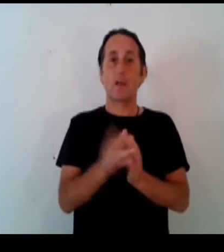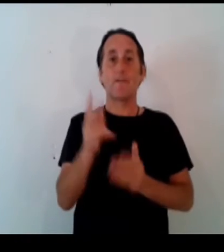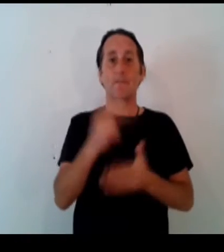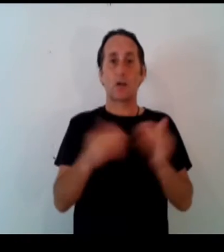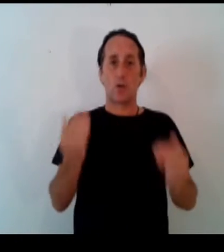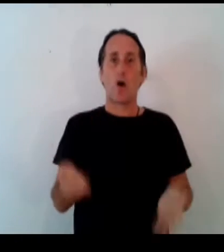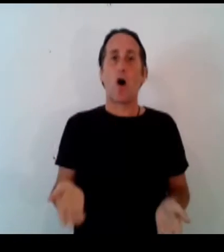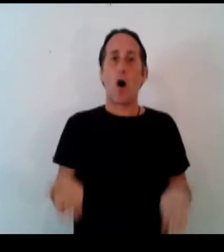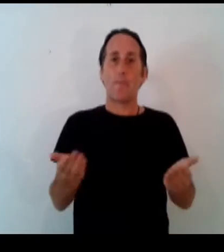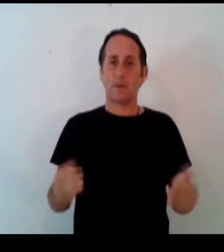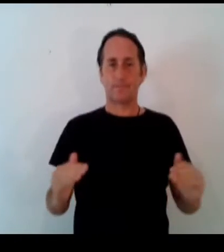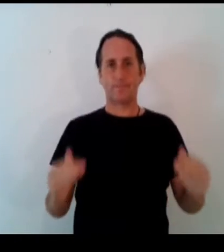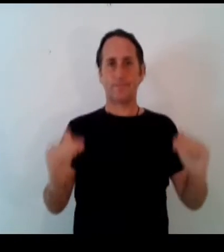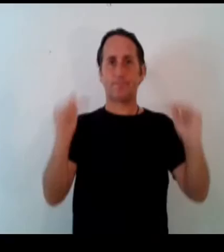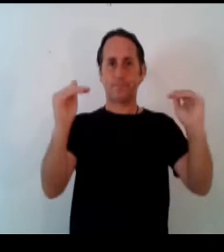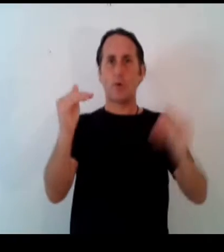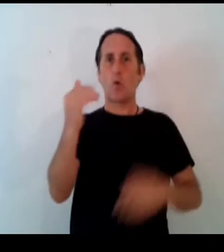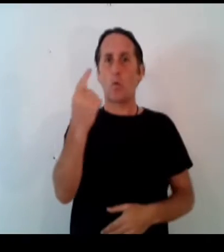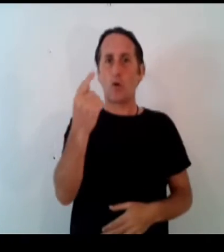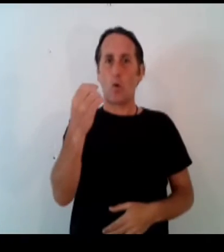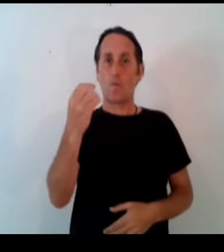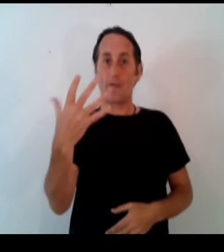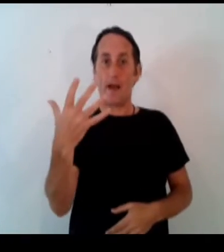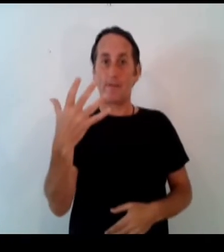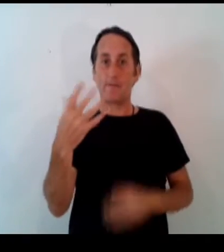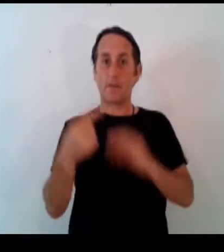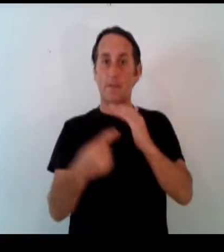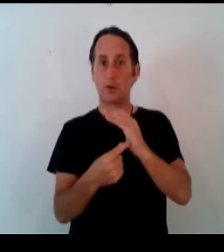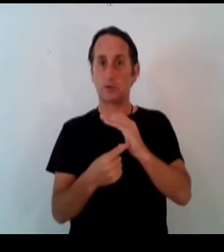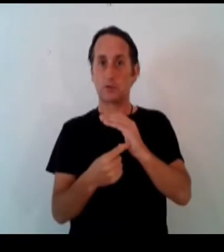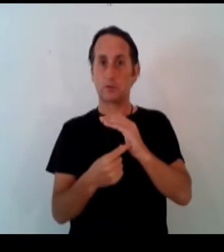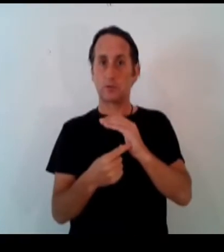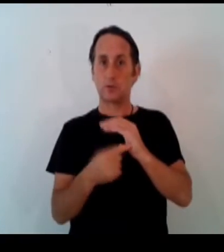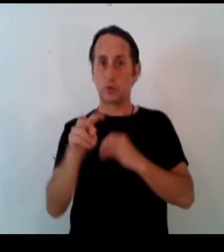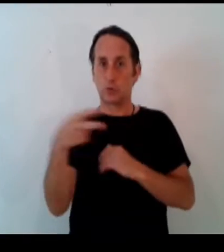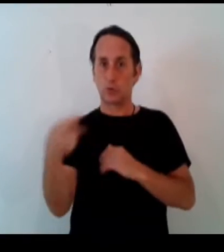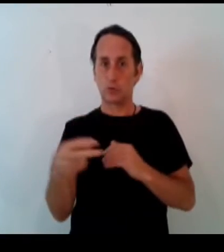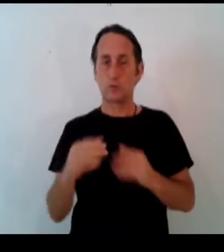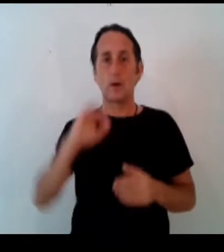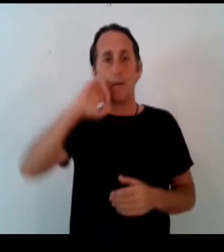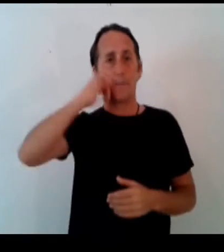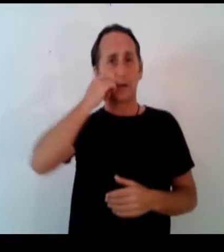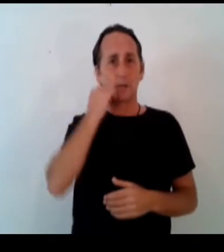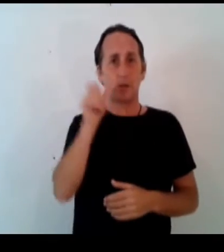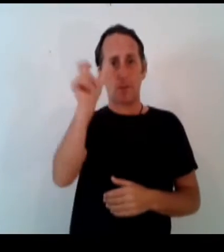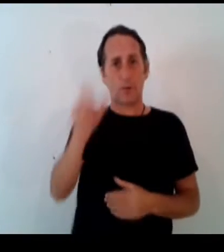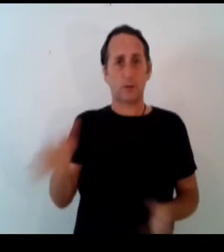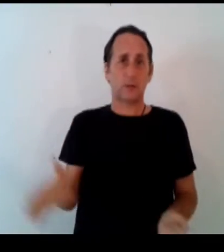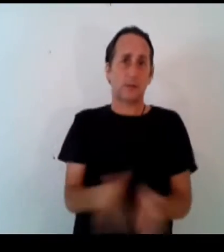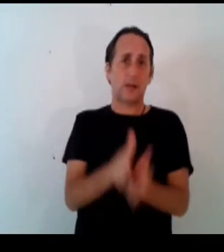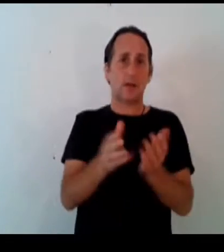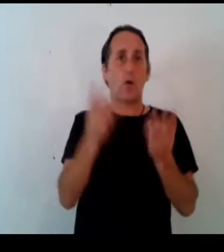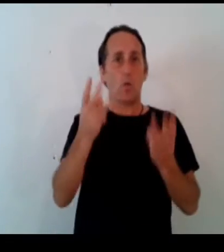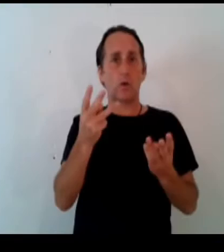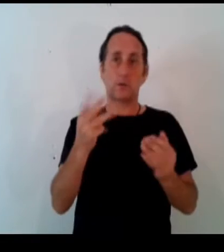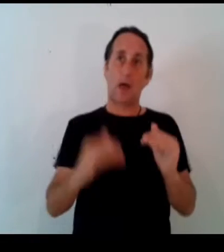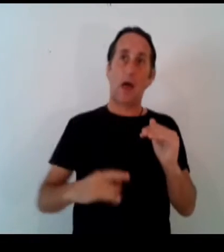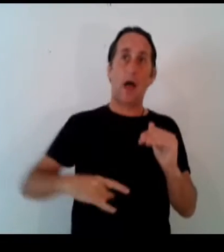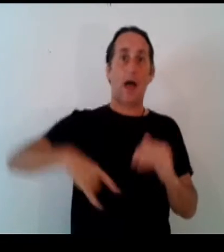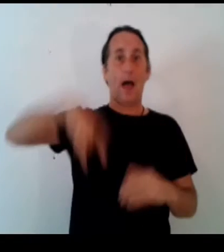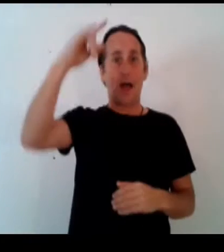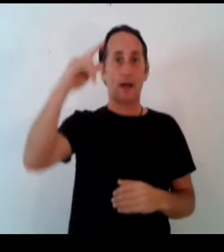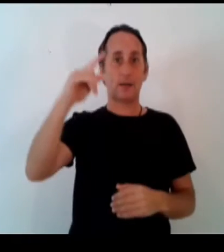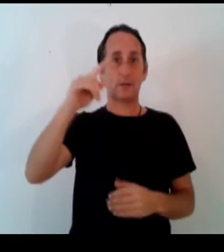you expect the house would go up in value it goes up to €105,000 because of course the seller wants to get the highest price